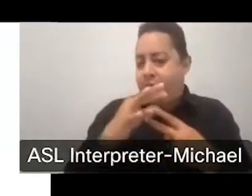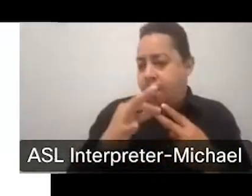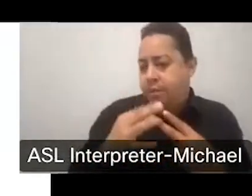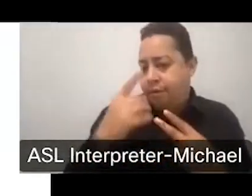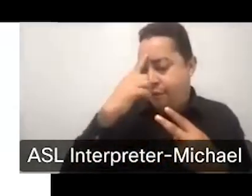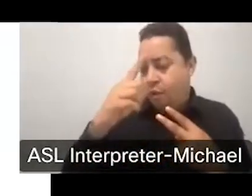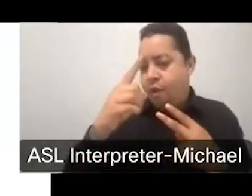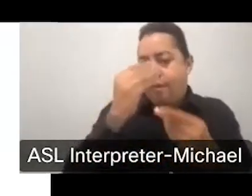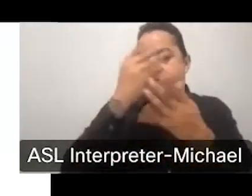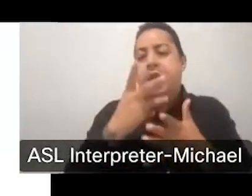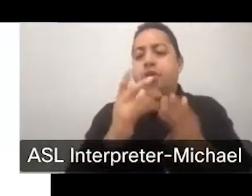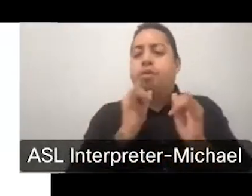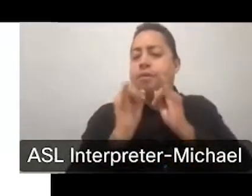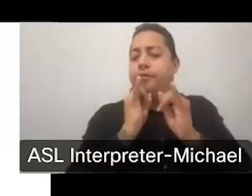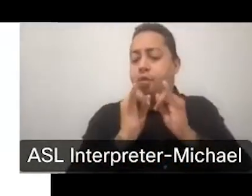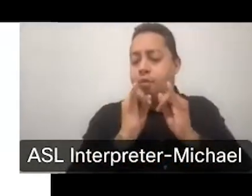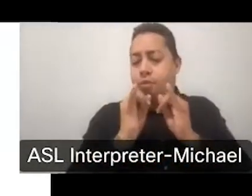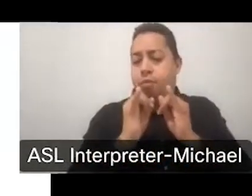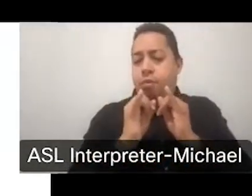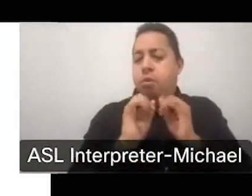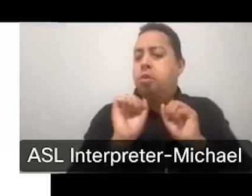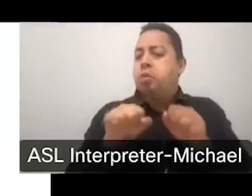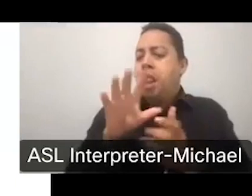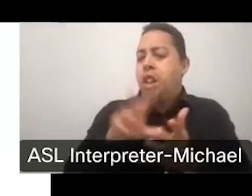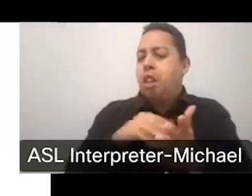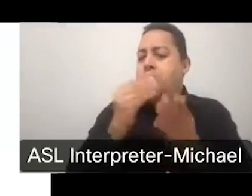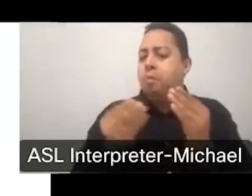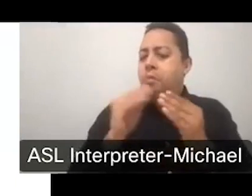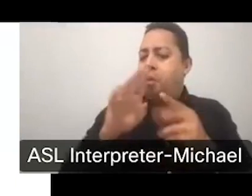You can learn more about what that involves in our separate video, titled “What’s